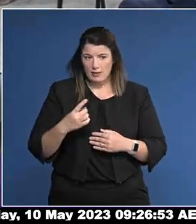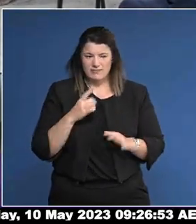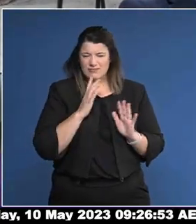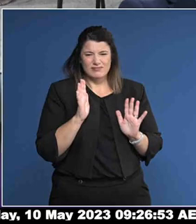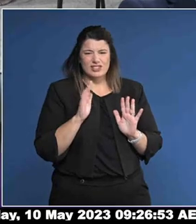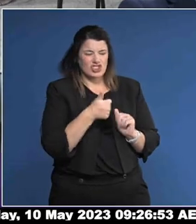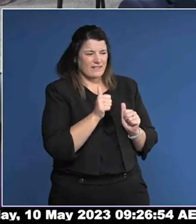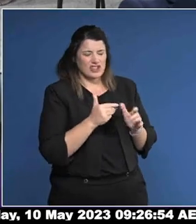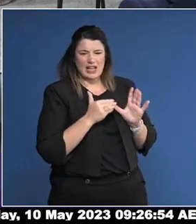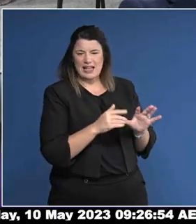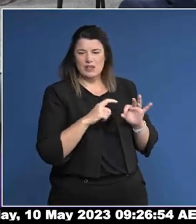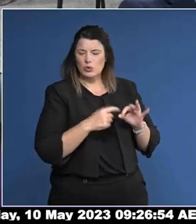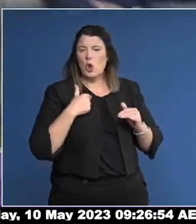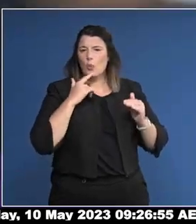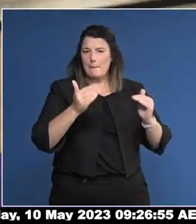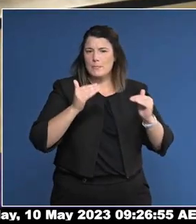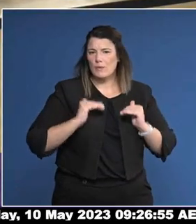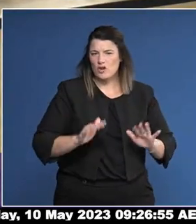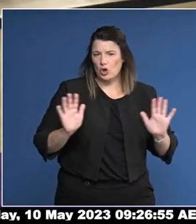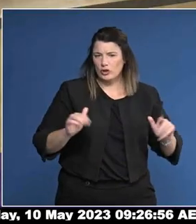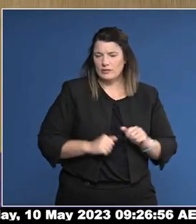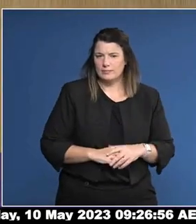What I say in - what I say in - yes.